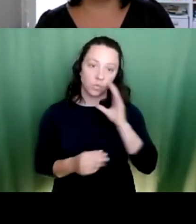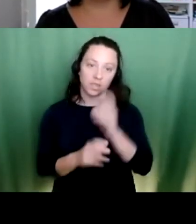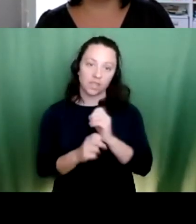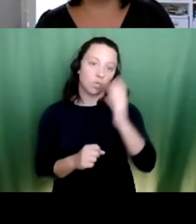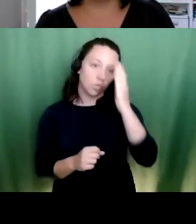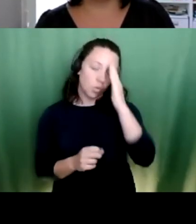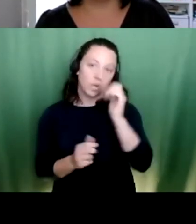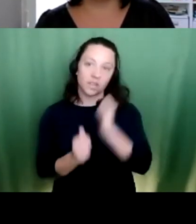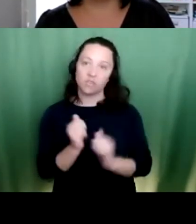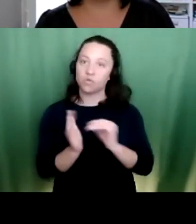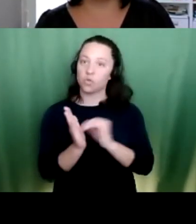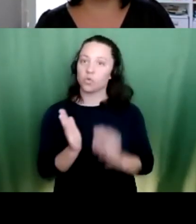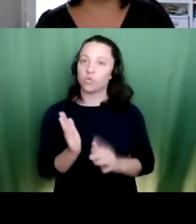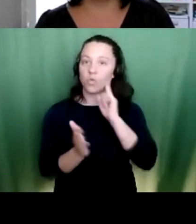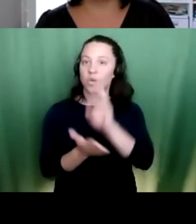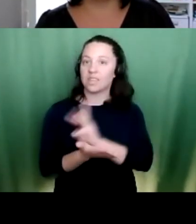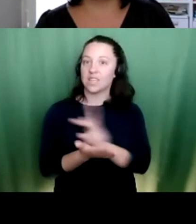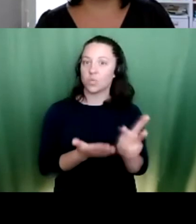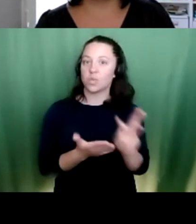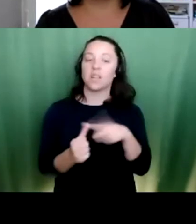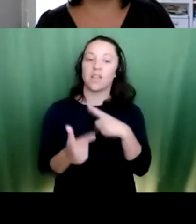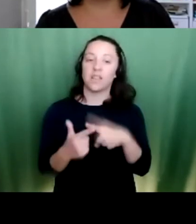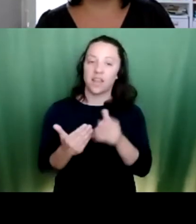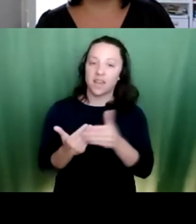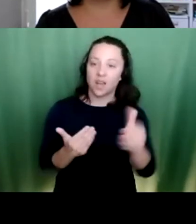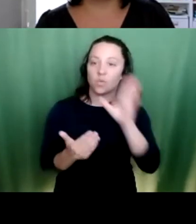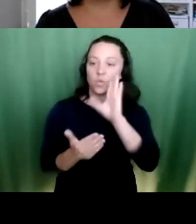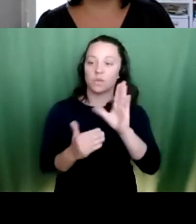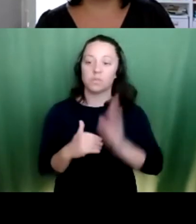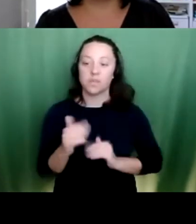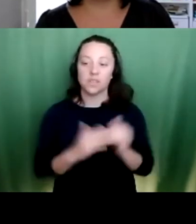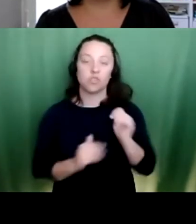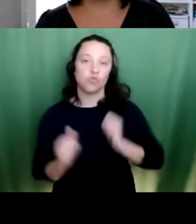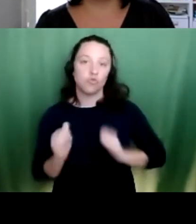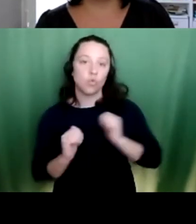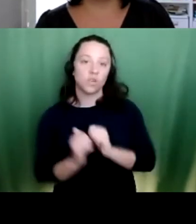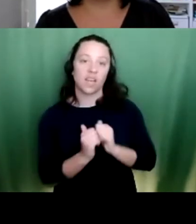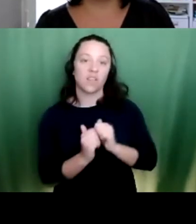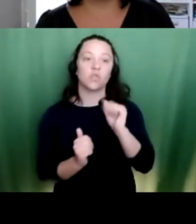and then the next six weeks build a show together. So we would have a show to present by the end